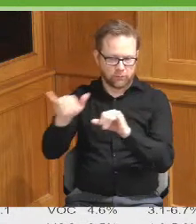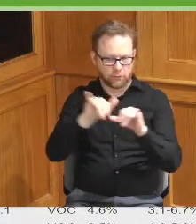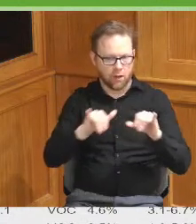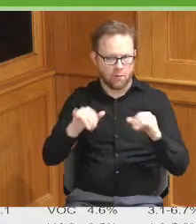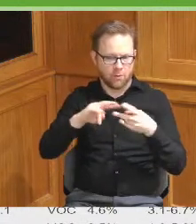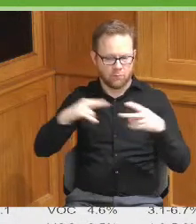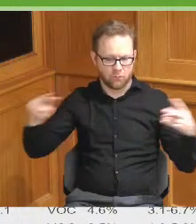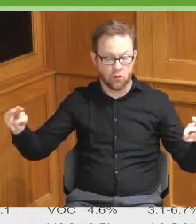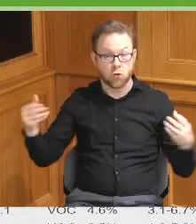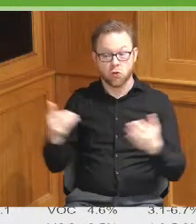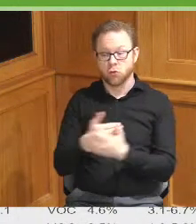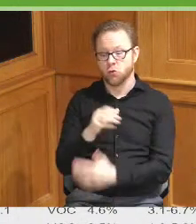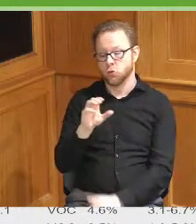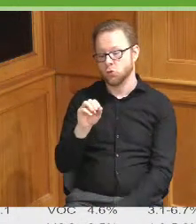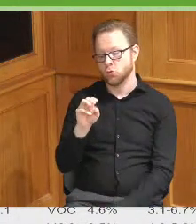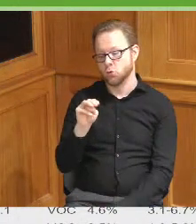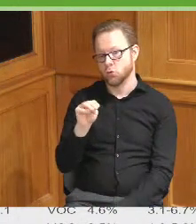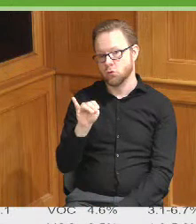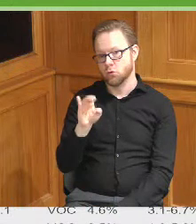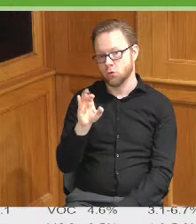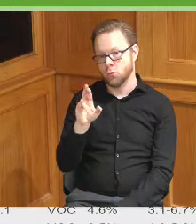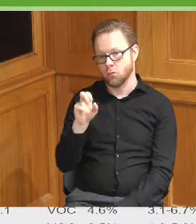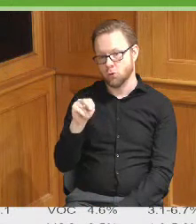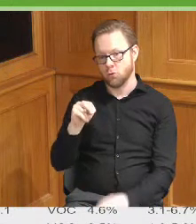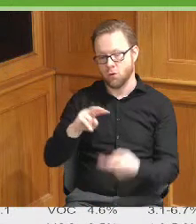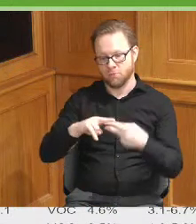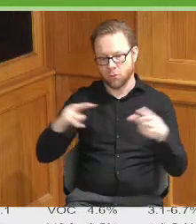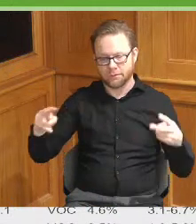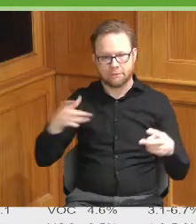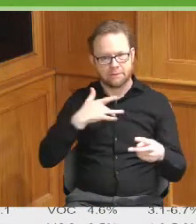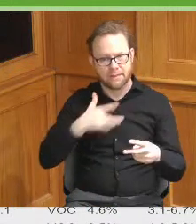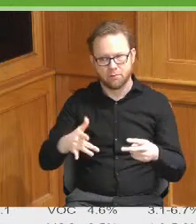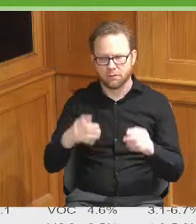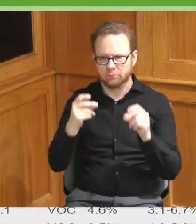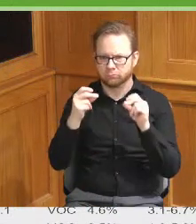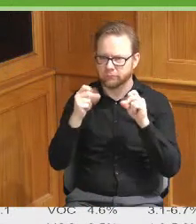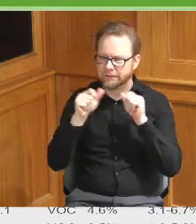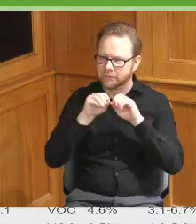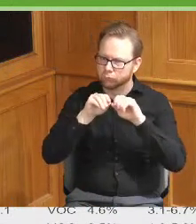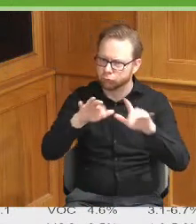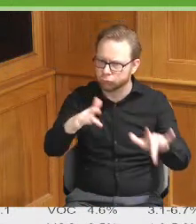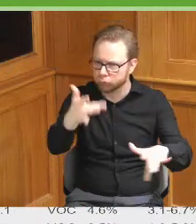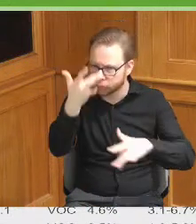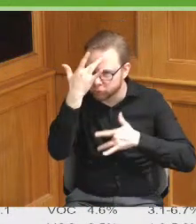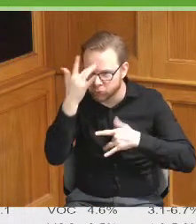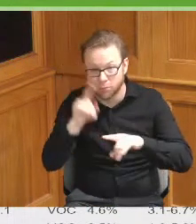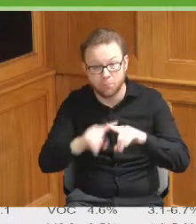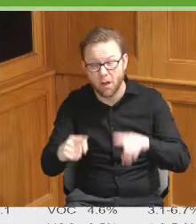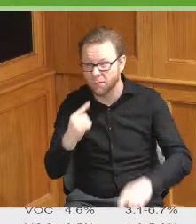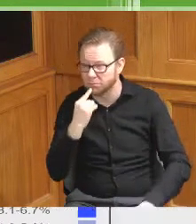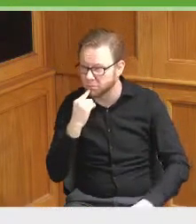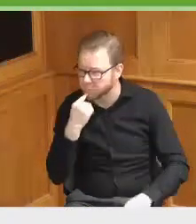Omicron subvariants tend to spread easy but they also tend to not make people very sick and so why